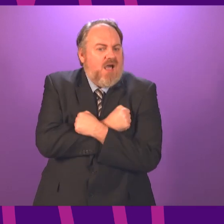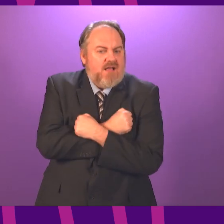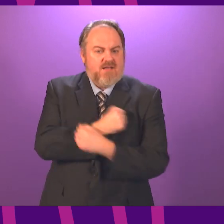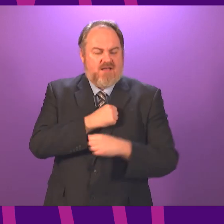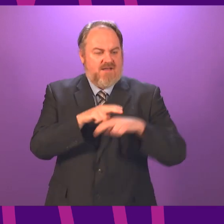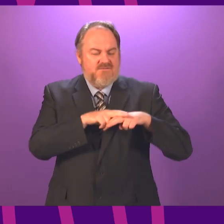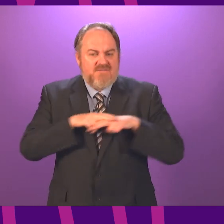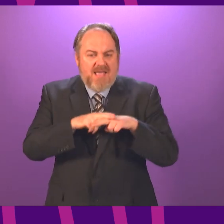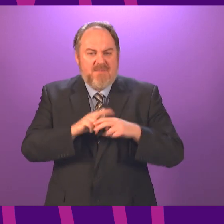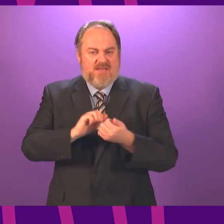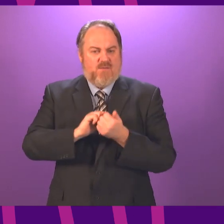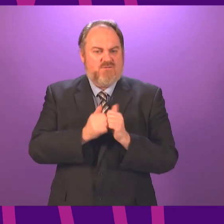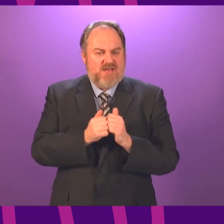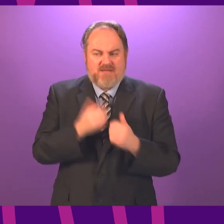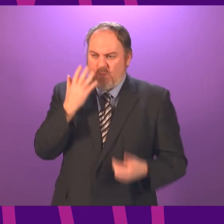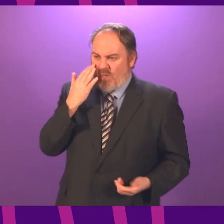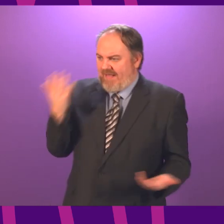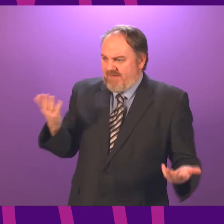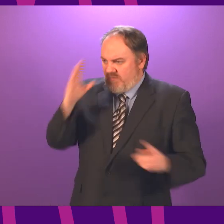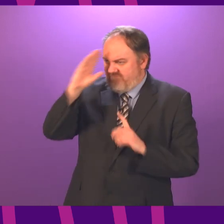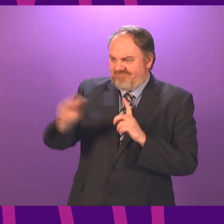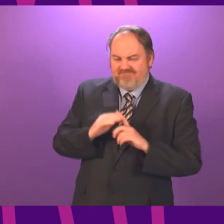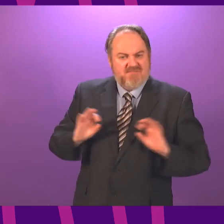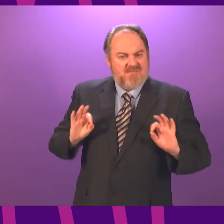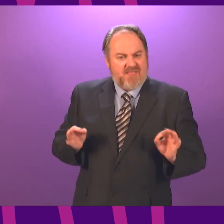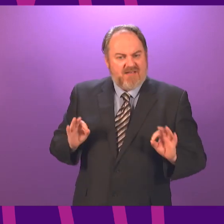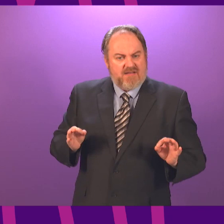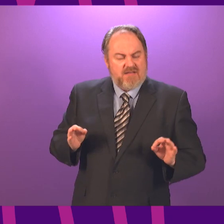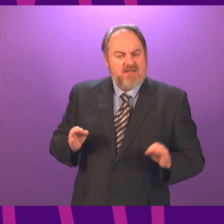The statement and the accompanying documents relate almost exclusively to the time between